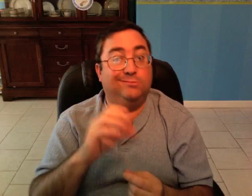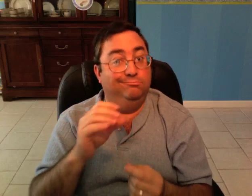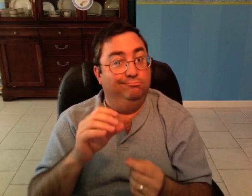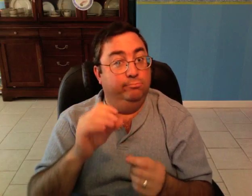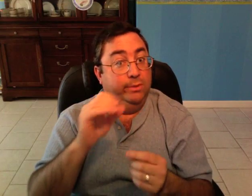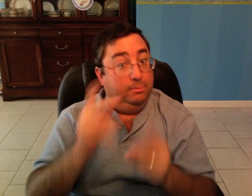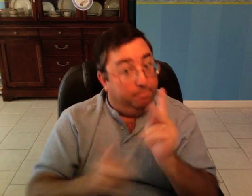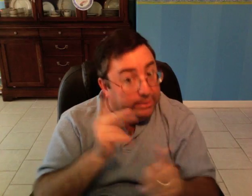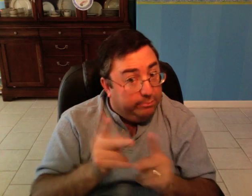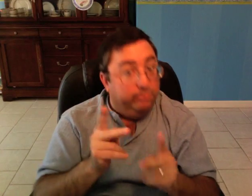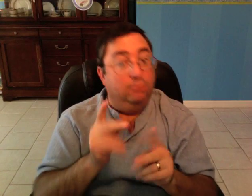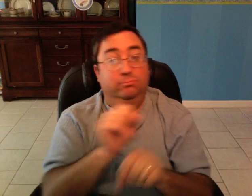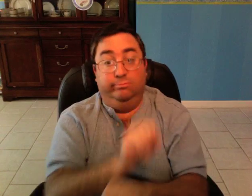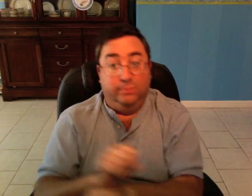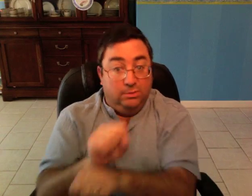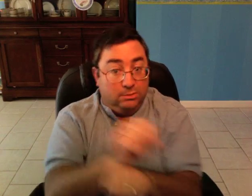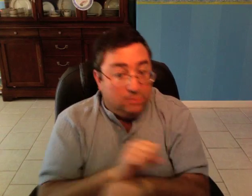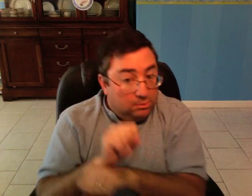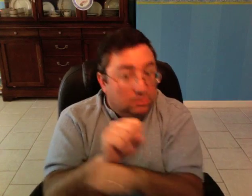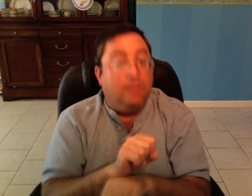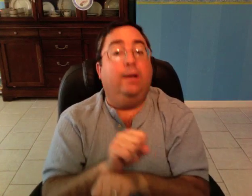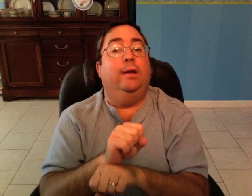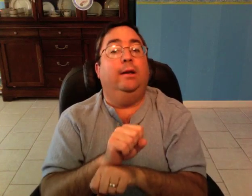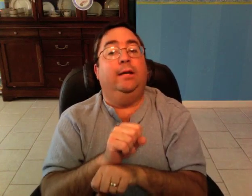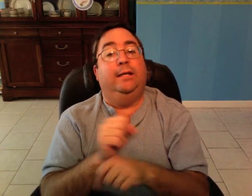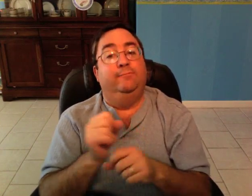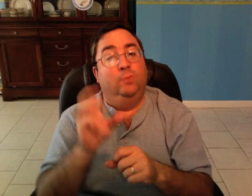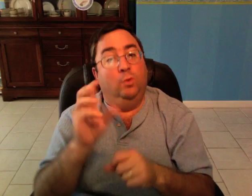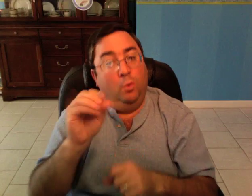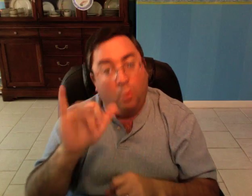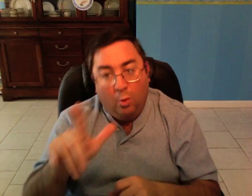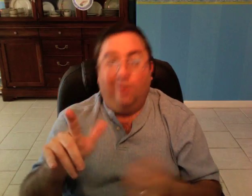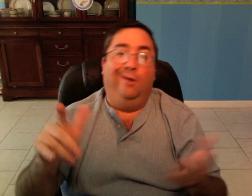such as people, slavery, gold, spices, oil, and so forth...